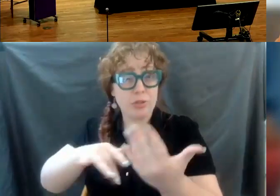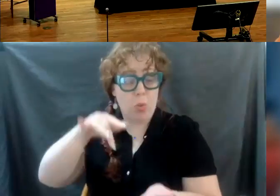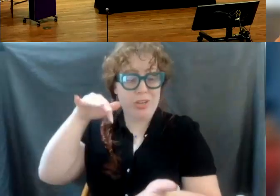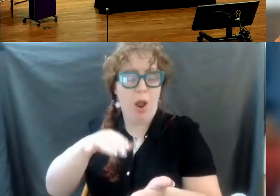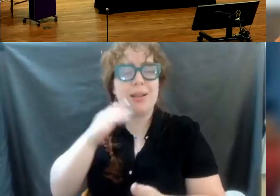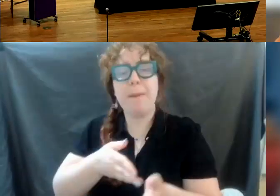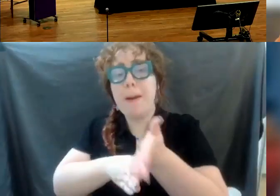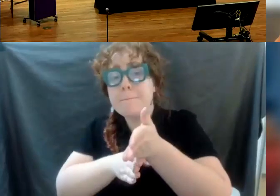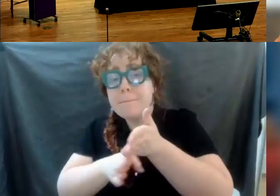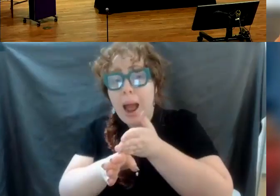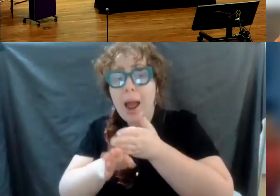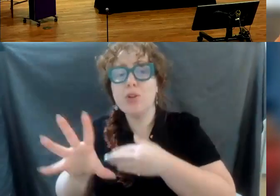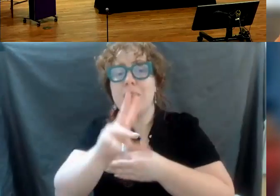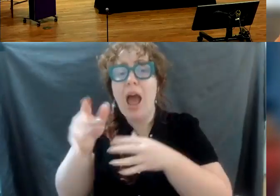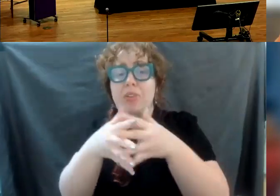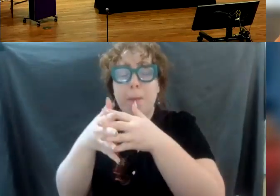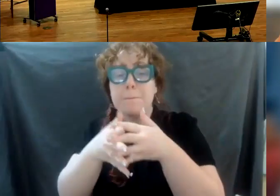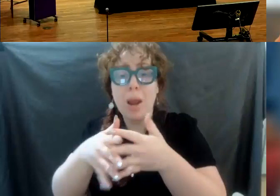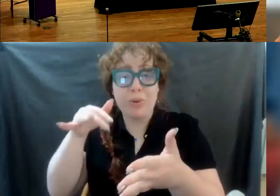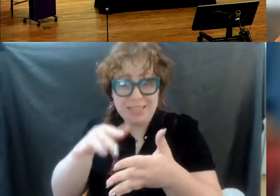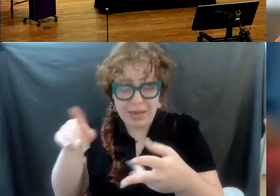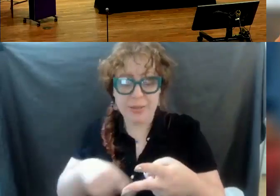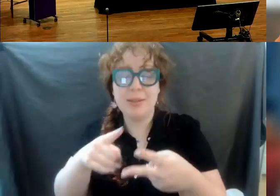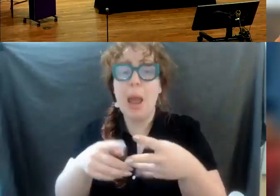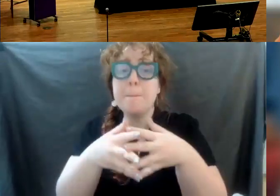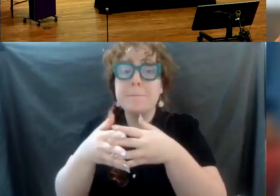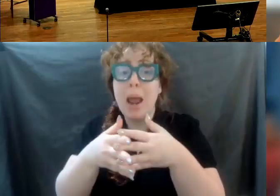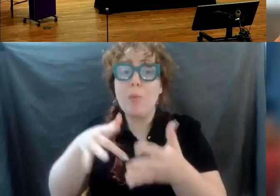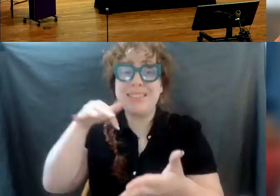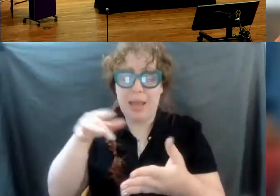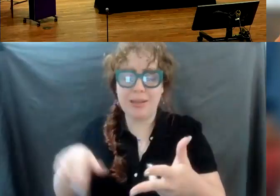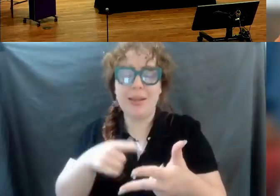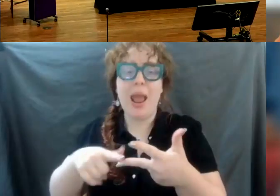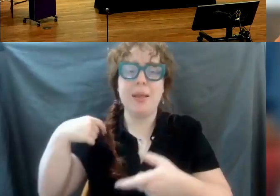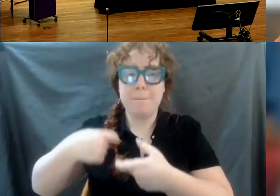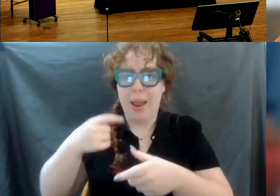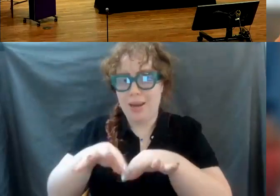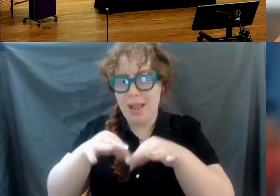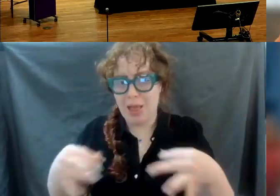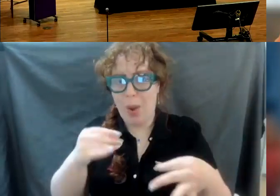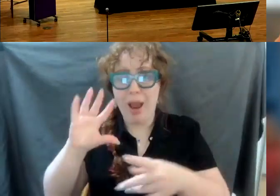Studies, American Studies and Spanish Language and Culture. And I received my master's degree from the University of Chicago